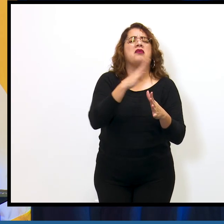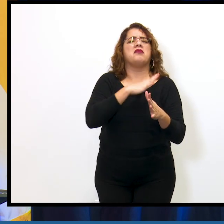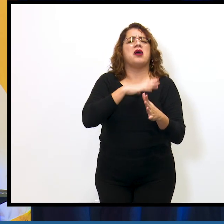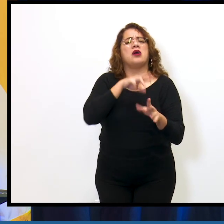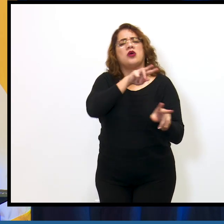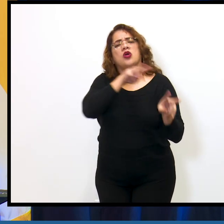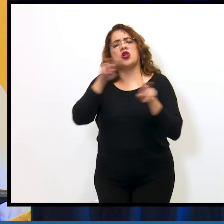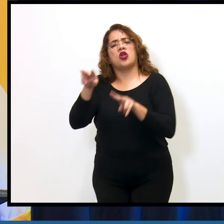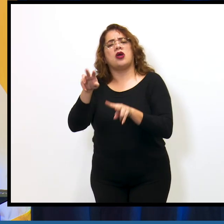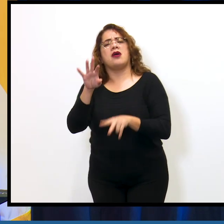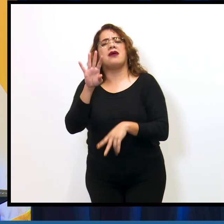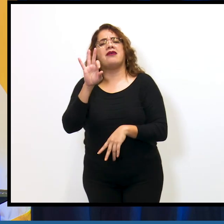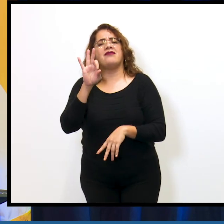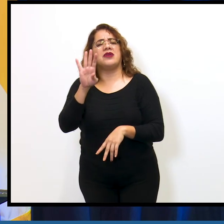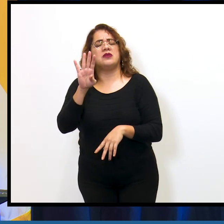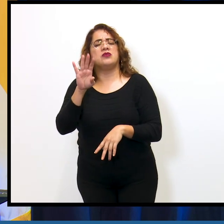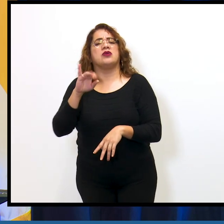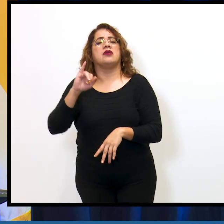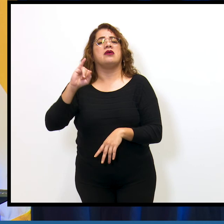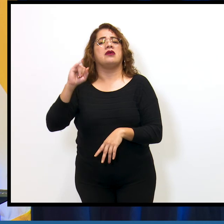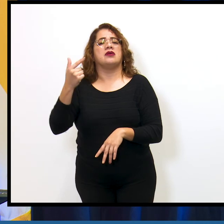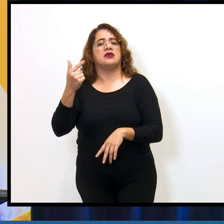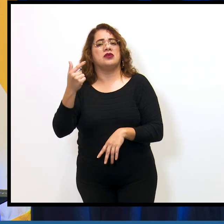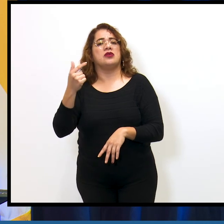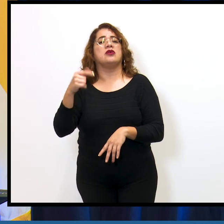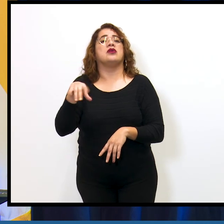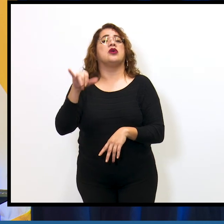or Instagram page to see our briefing in English from the beginning